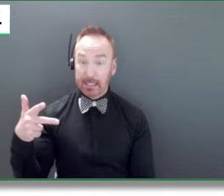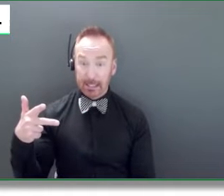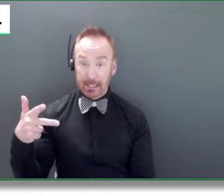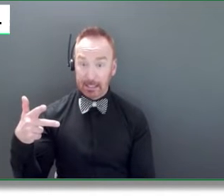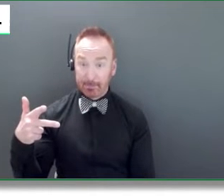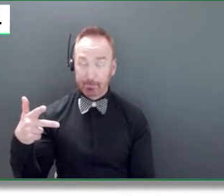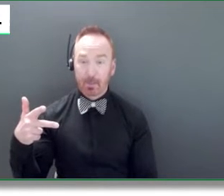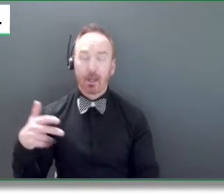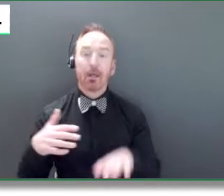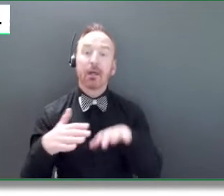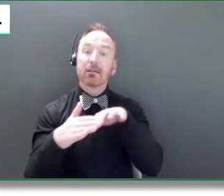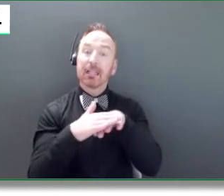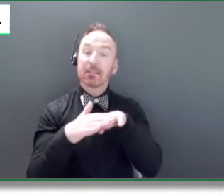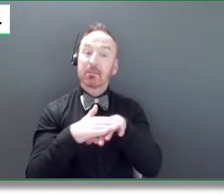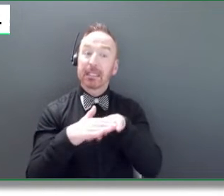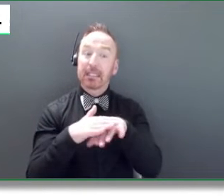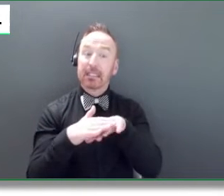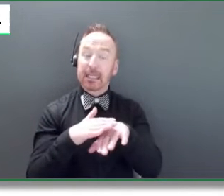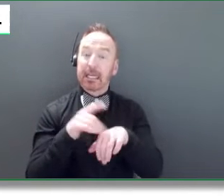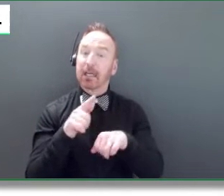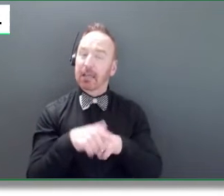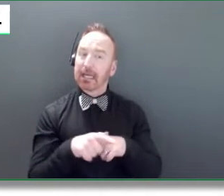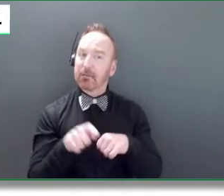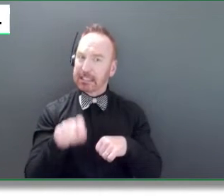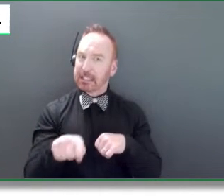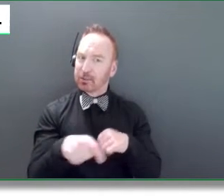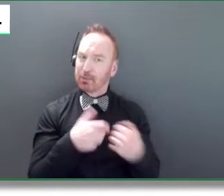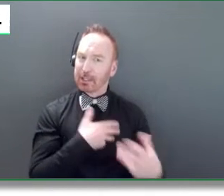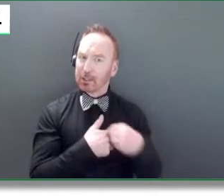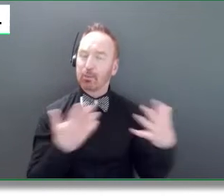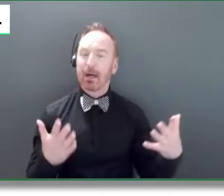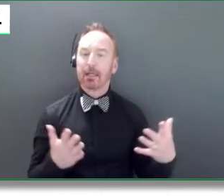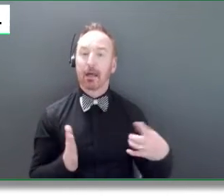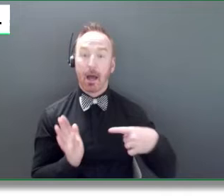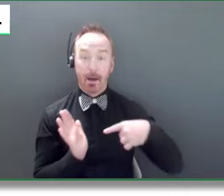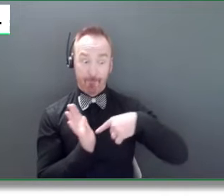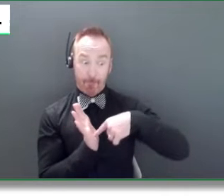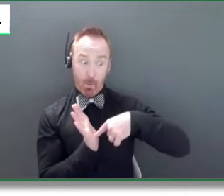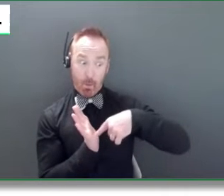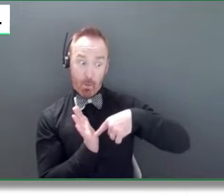without thinking about affordability. This can be, this can include the cost of